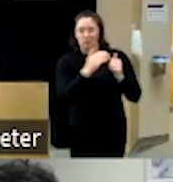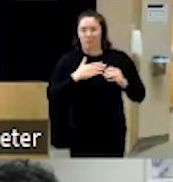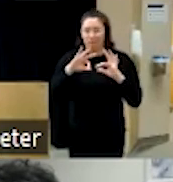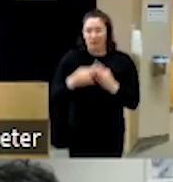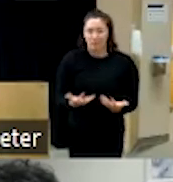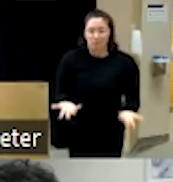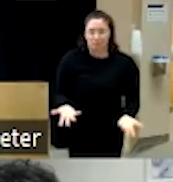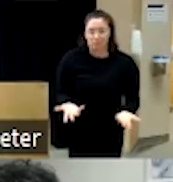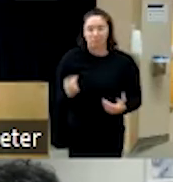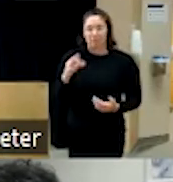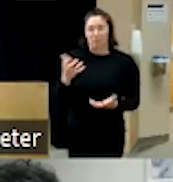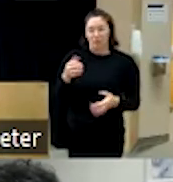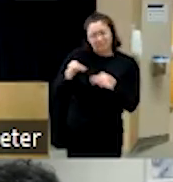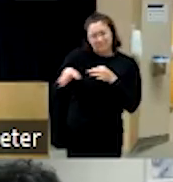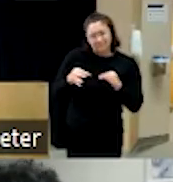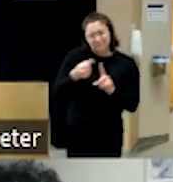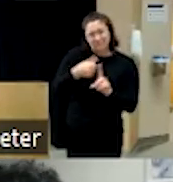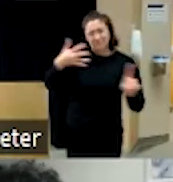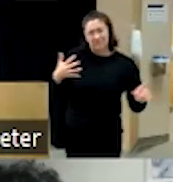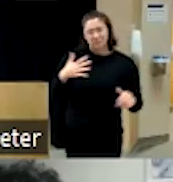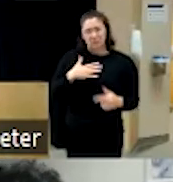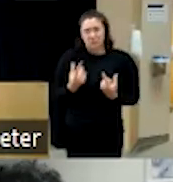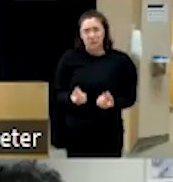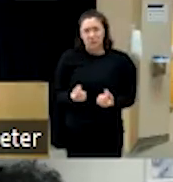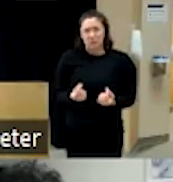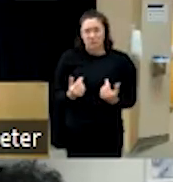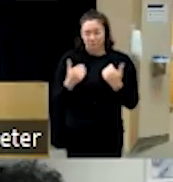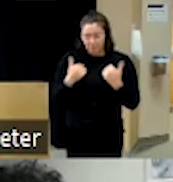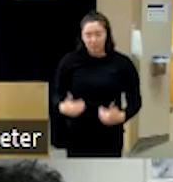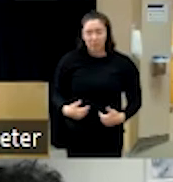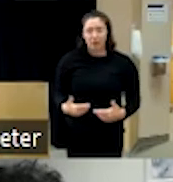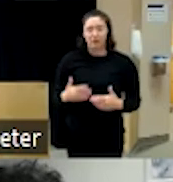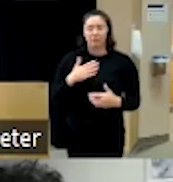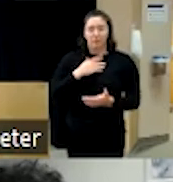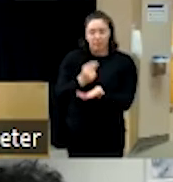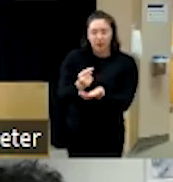if I want to explain them what's happening with me and what what they should do with me